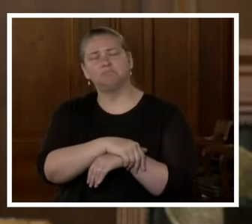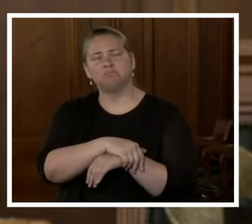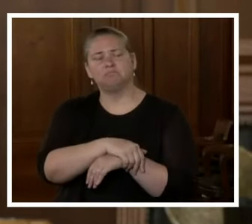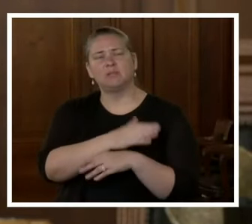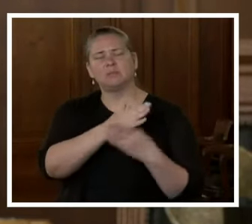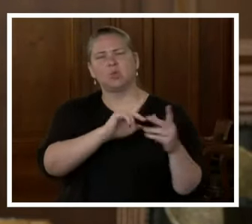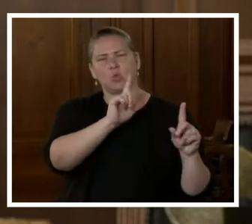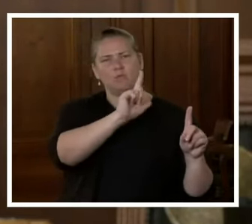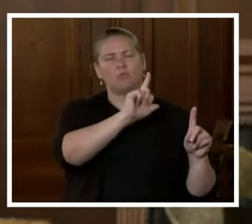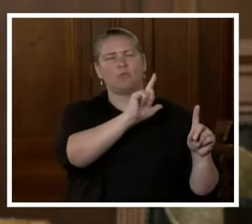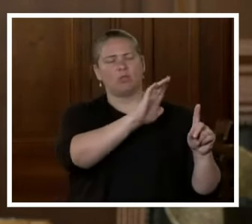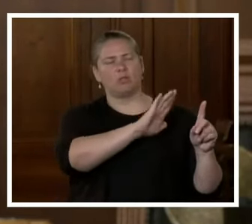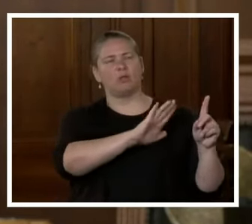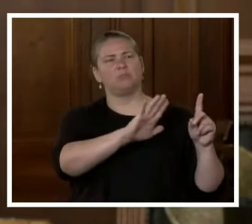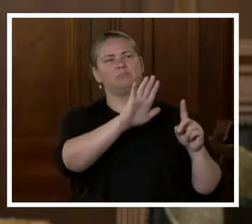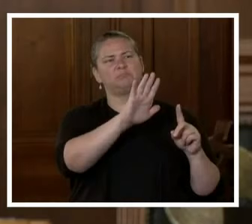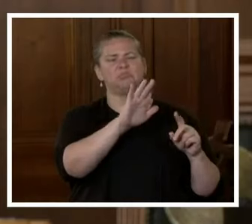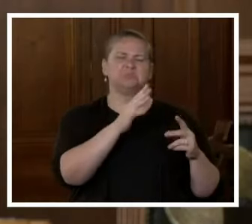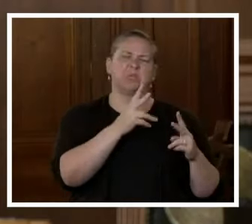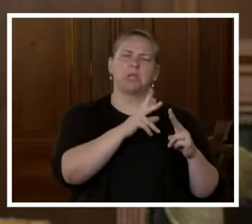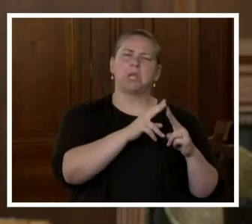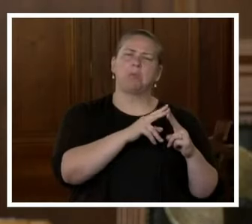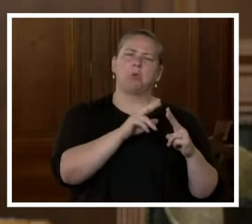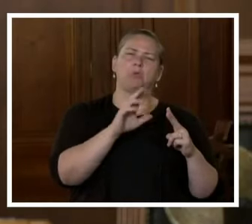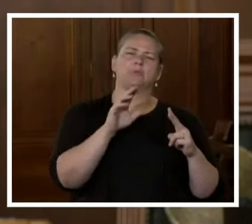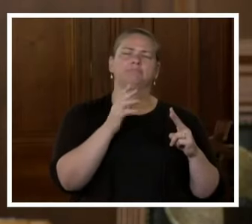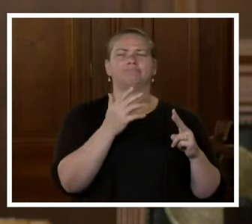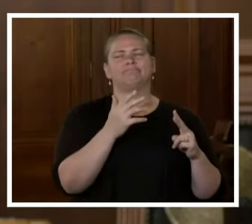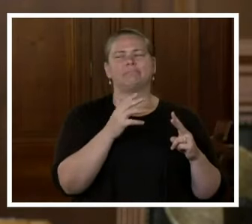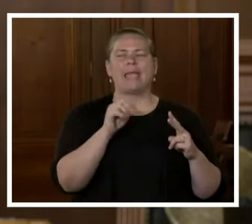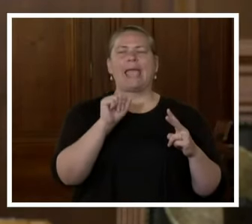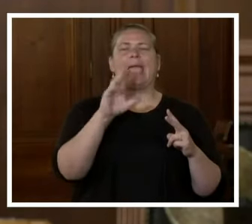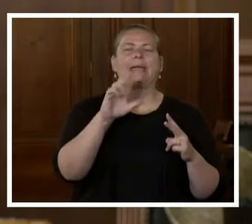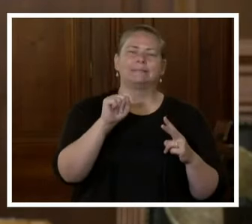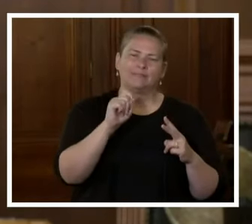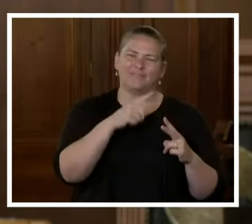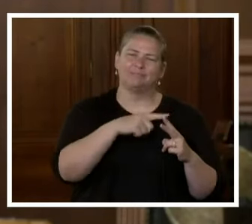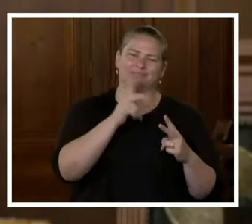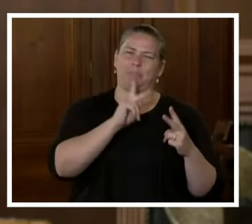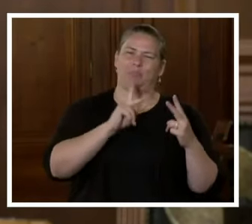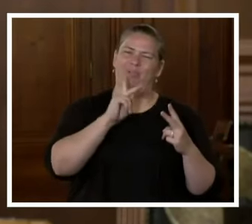AND TODAY HUMANA COMMITTED